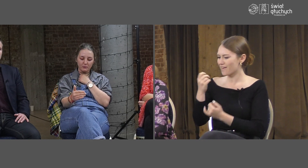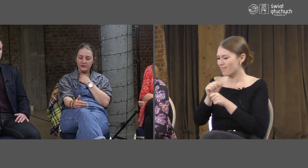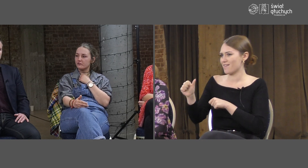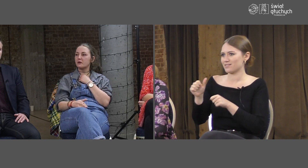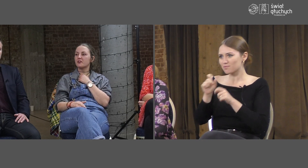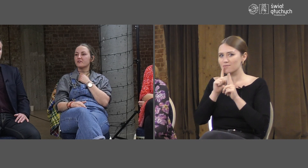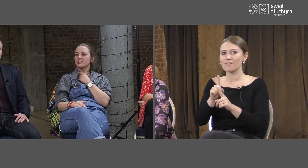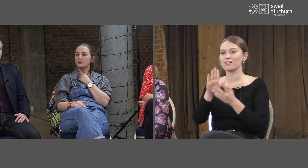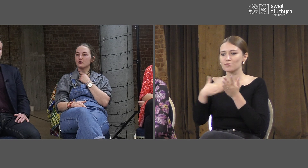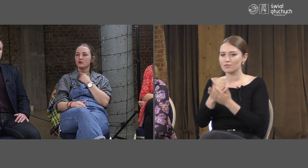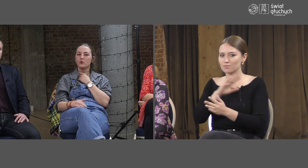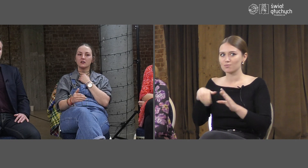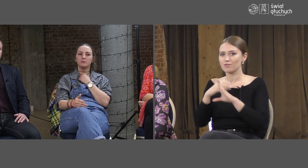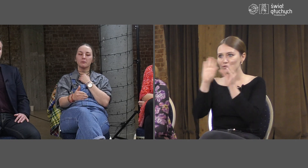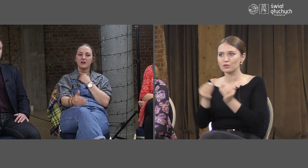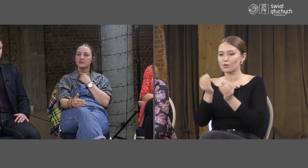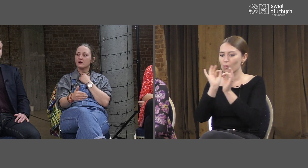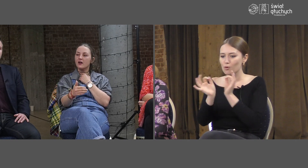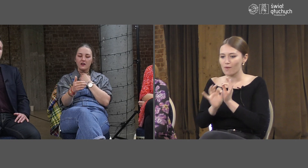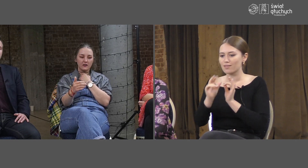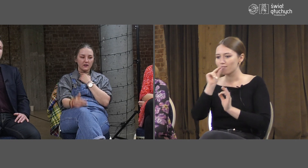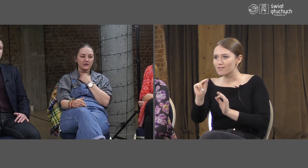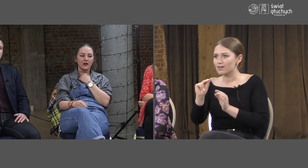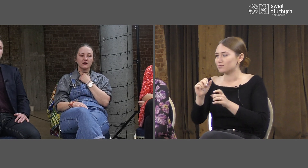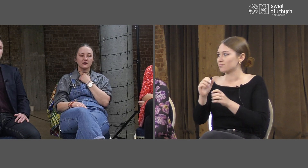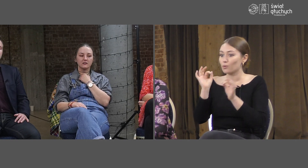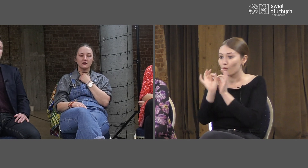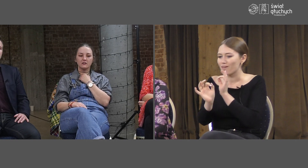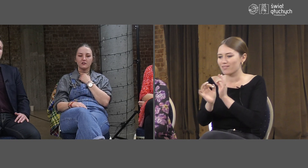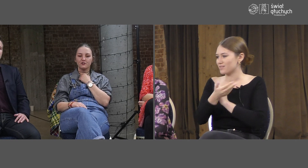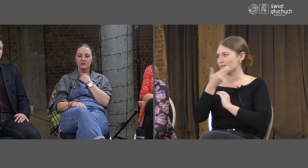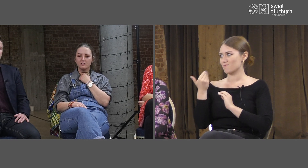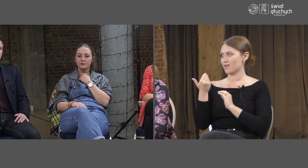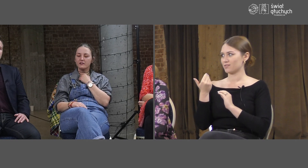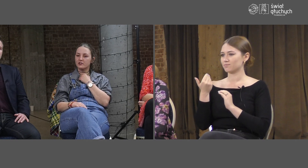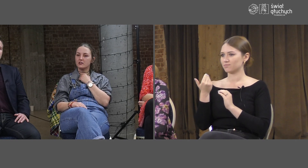Maybe we don’t pronounce everything exactly right, correctly, or perfectly. And with all of that,